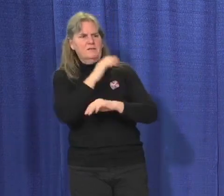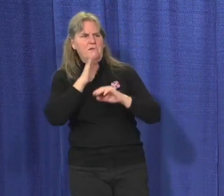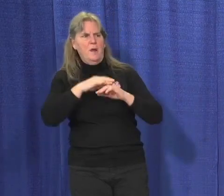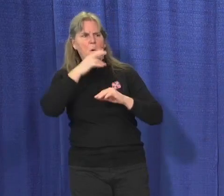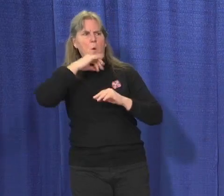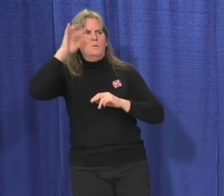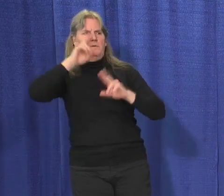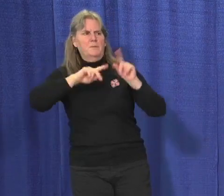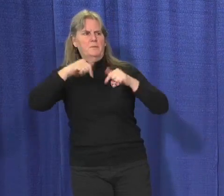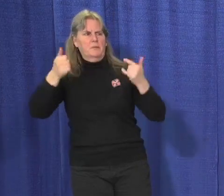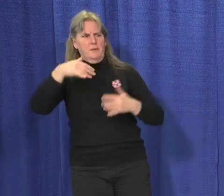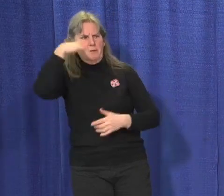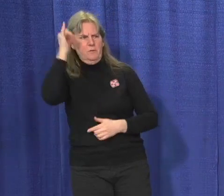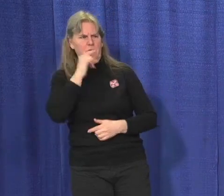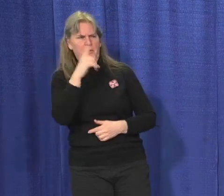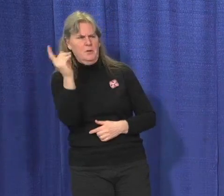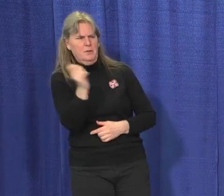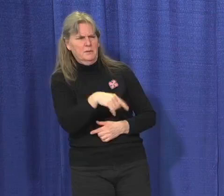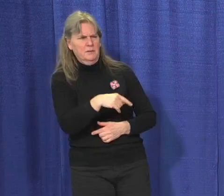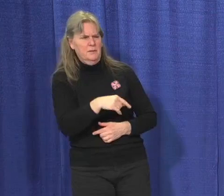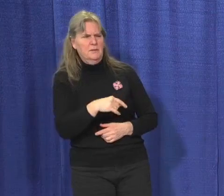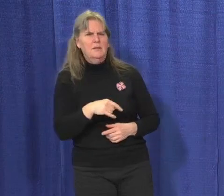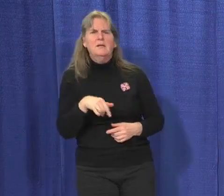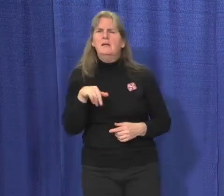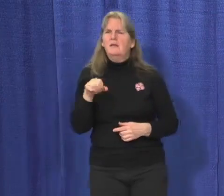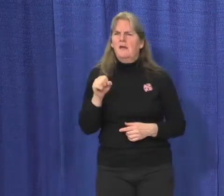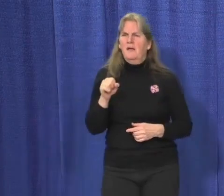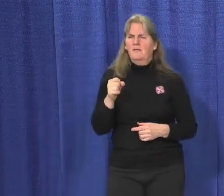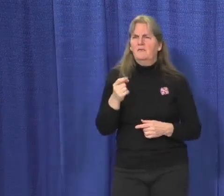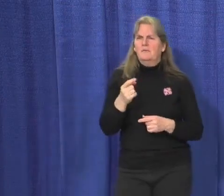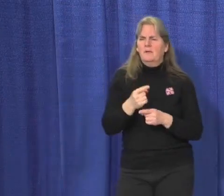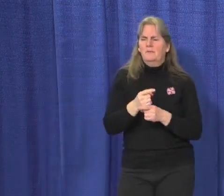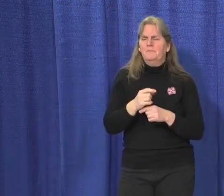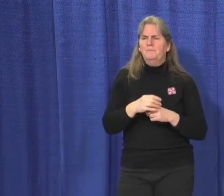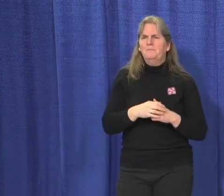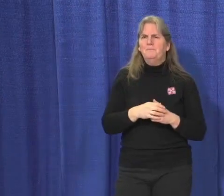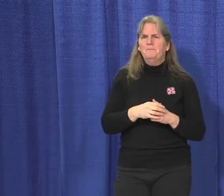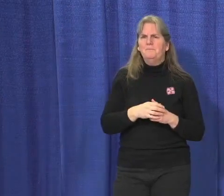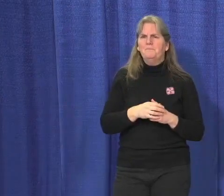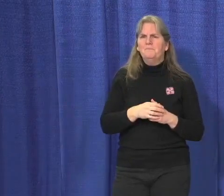that part?